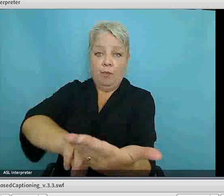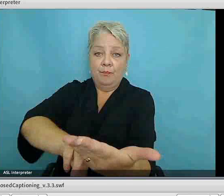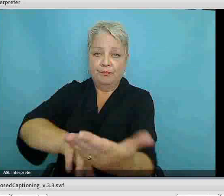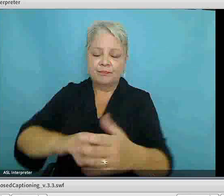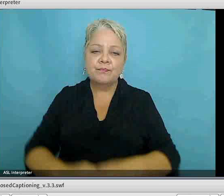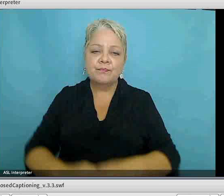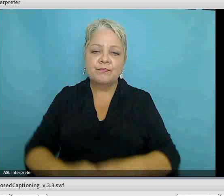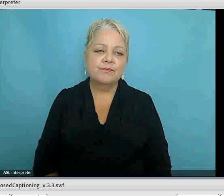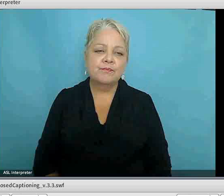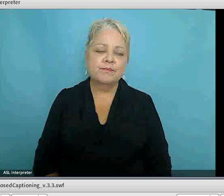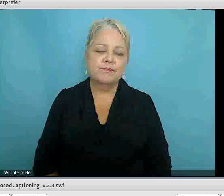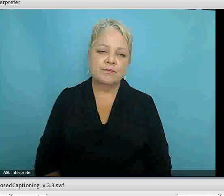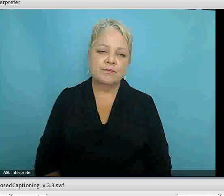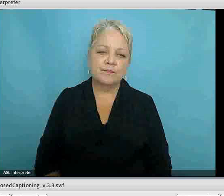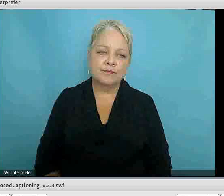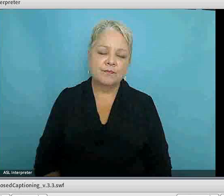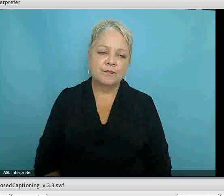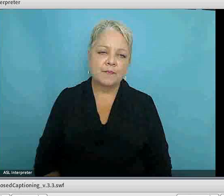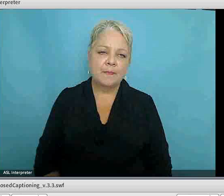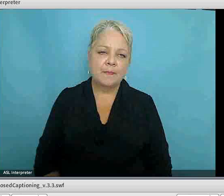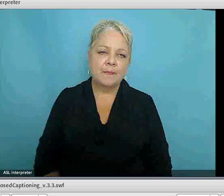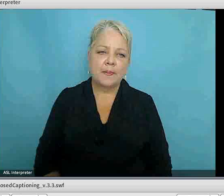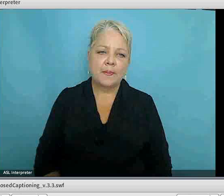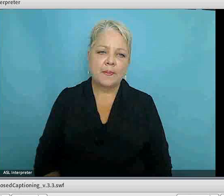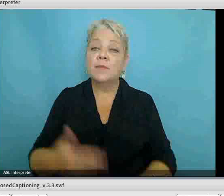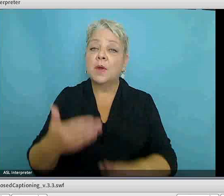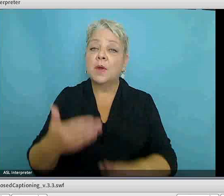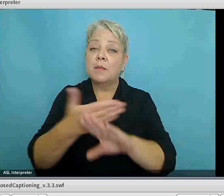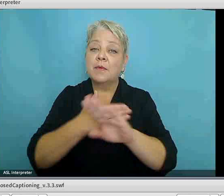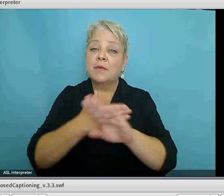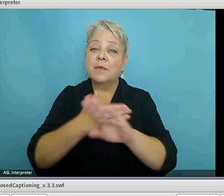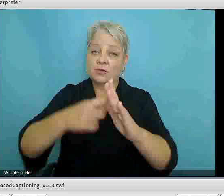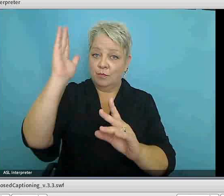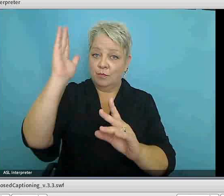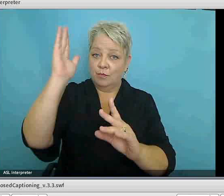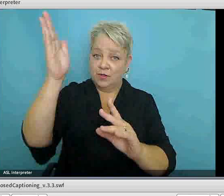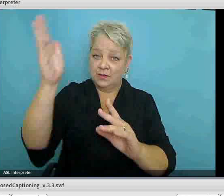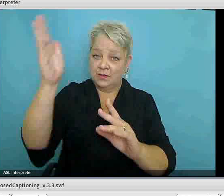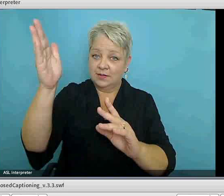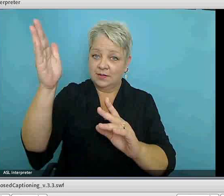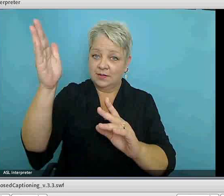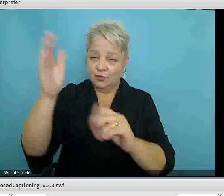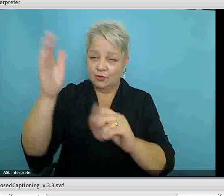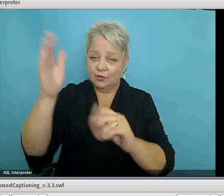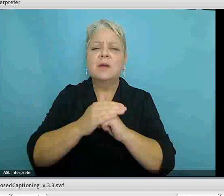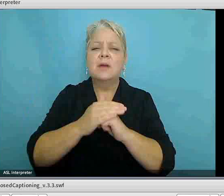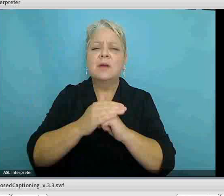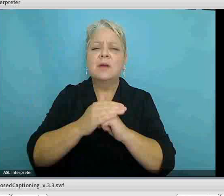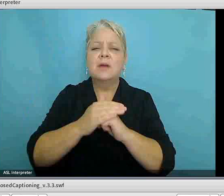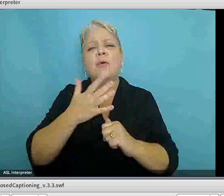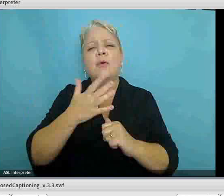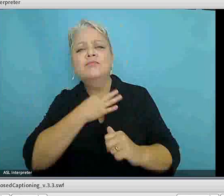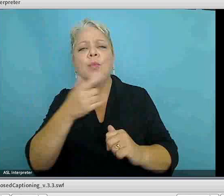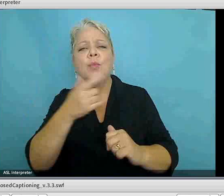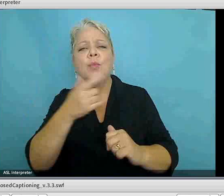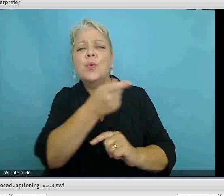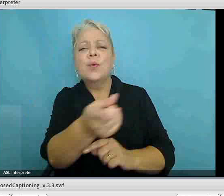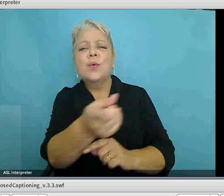Before we start the presentation, please let us know more about you, our audience, by answering